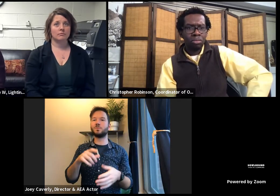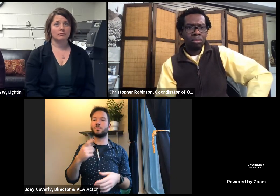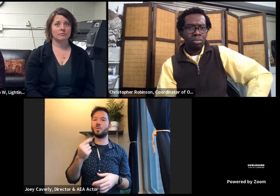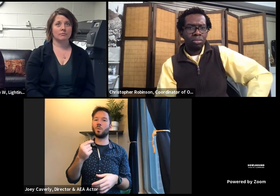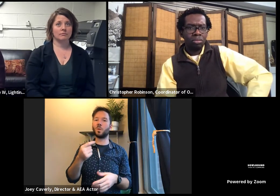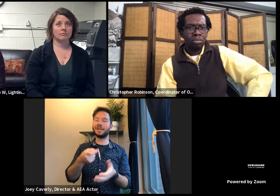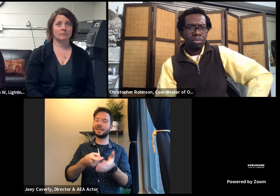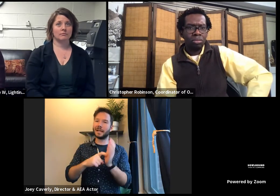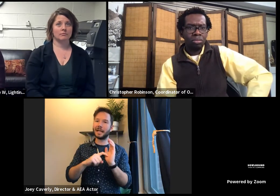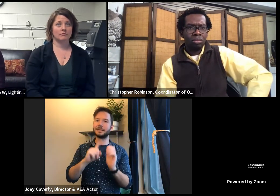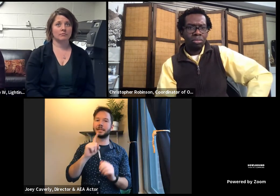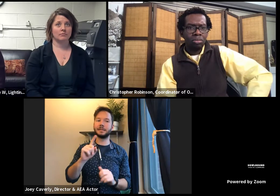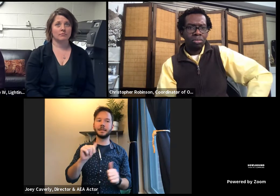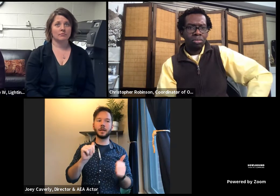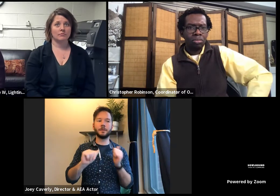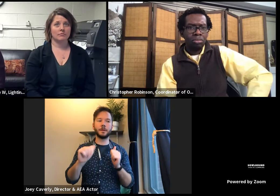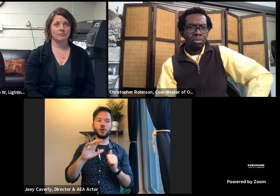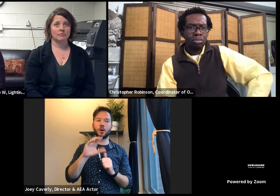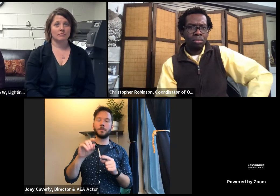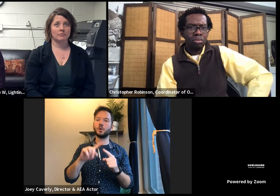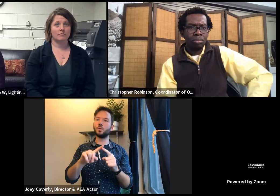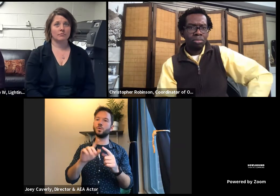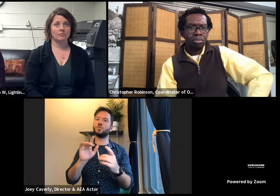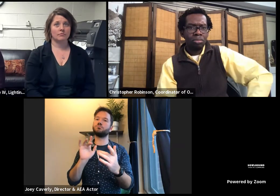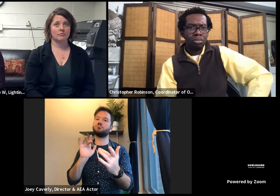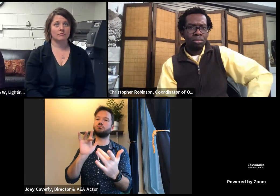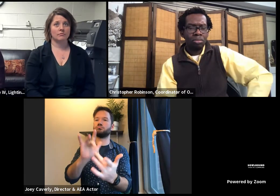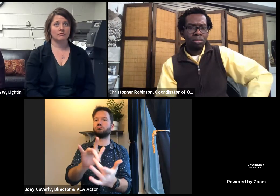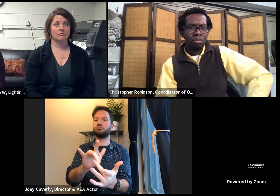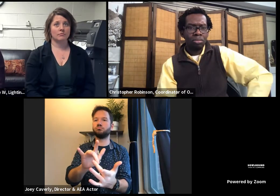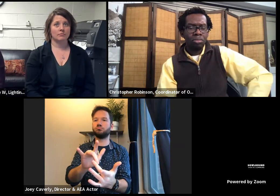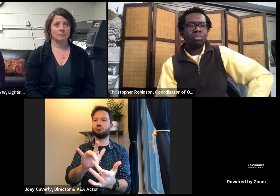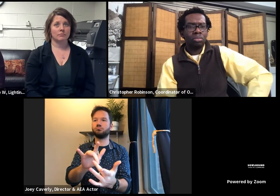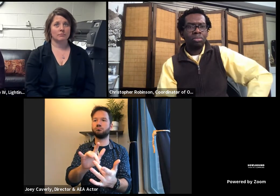People who are ambitious, willing to roll up their sleeves and get the job done.